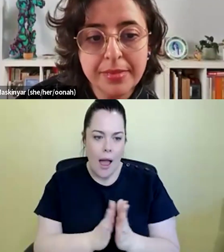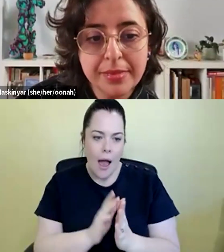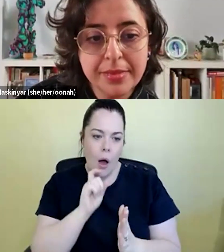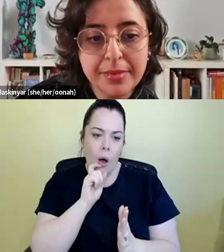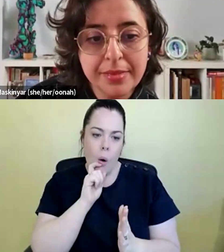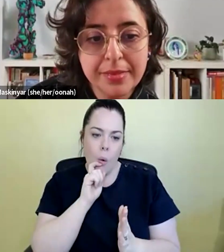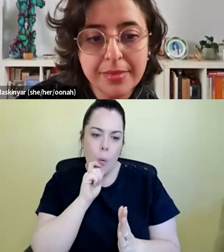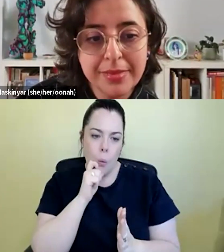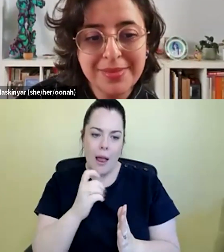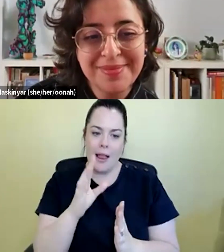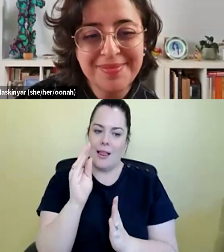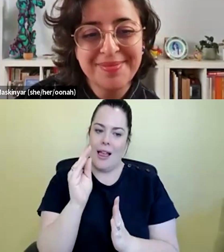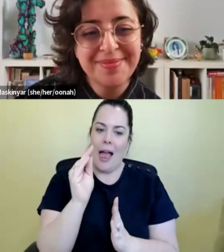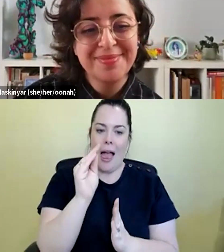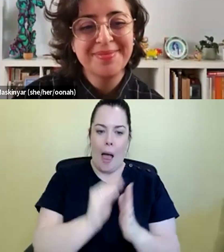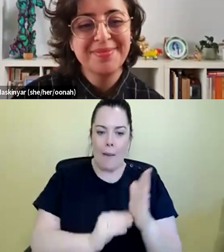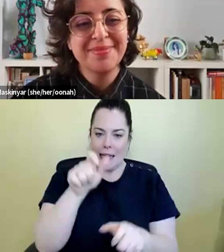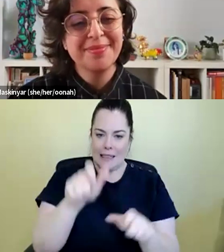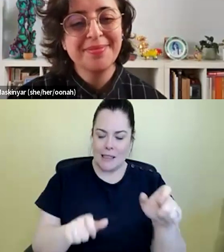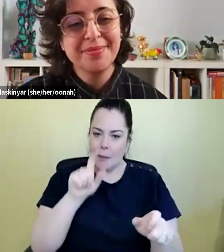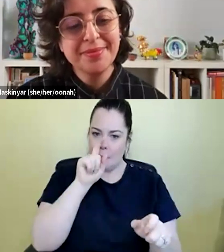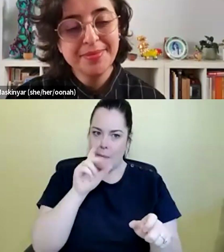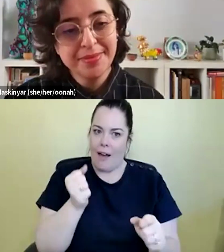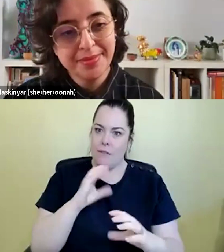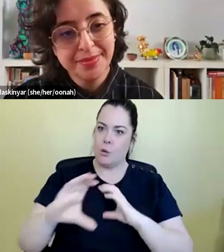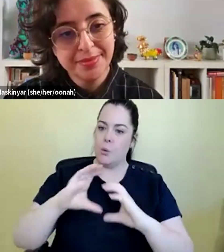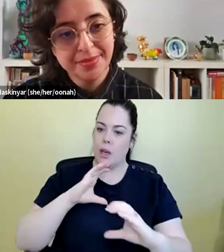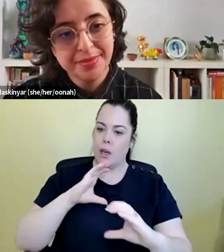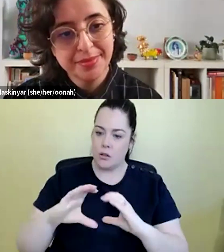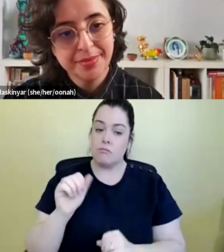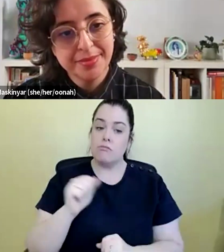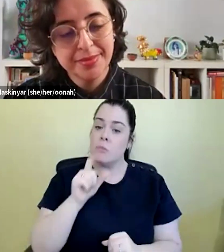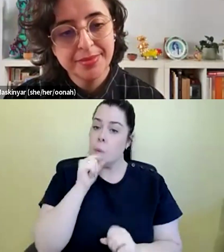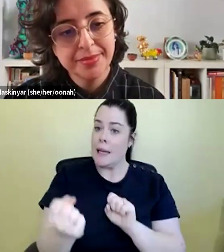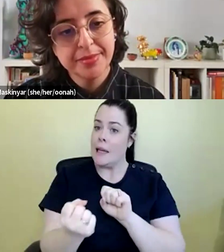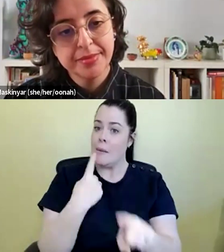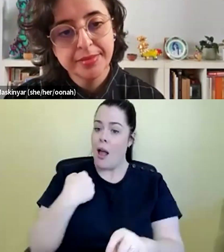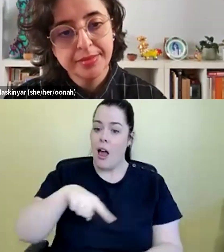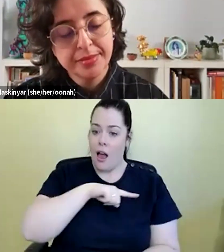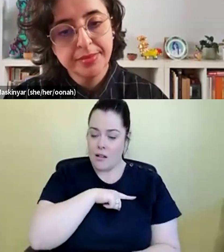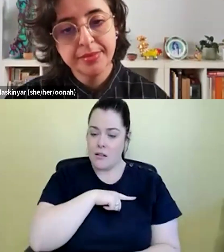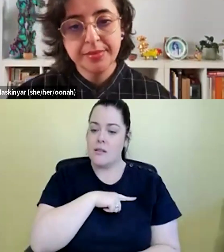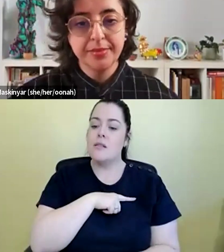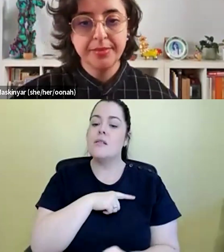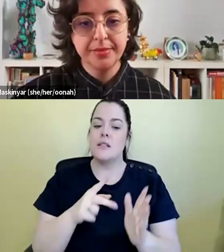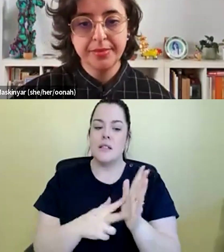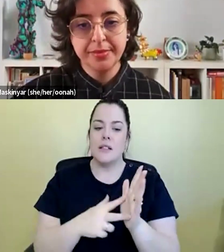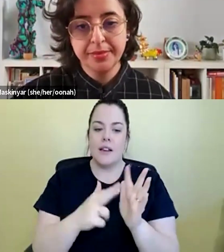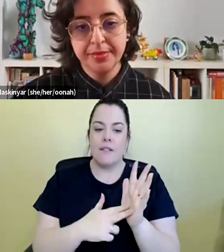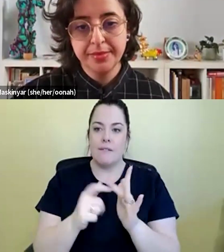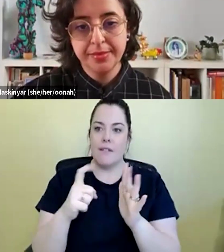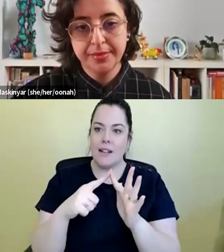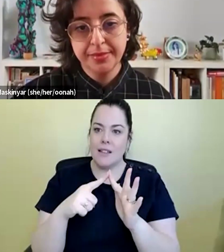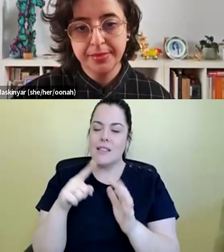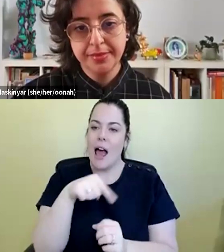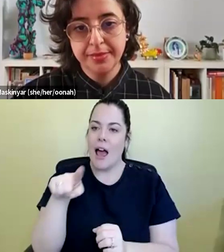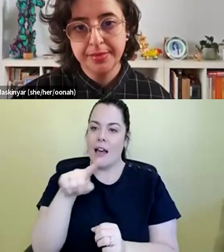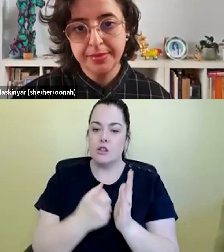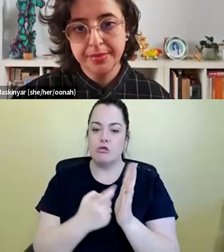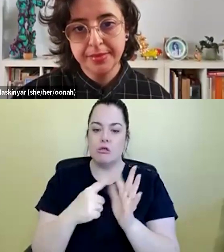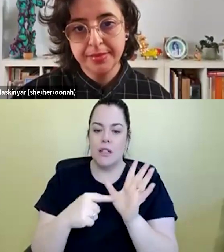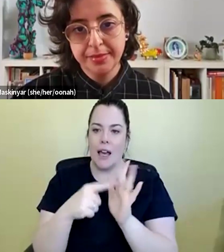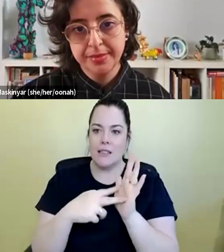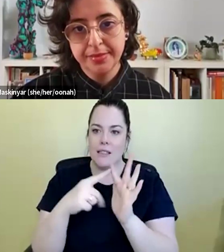their answers? Yes, we do have an open inbox. It is venice@creative.gov.au, and you may send us as